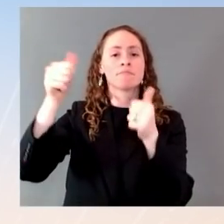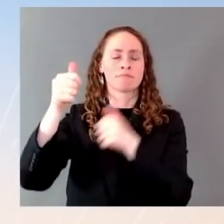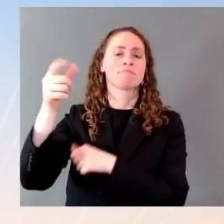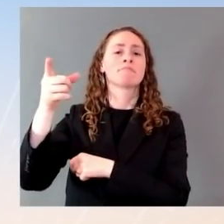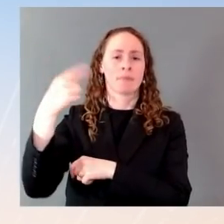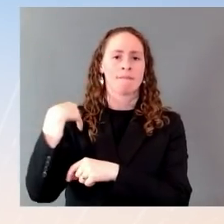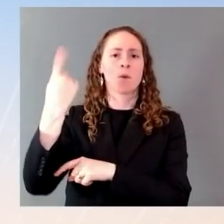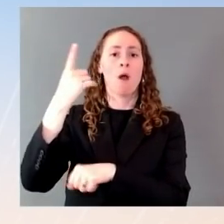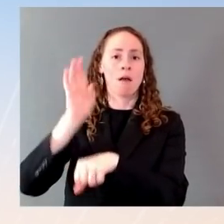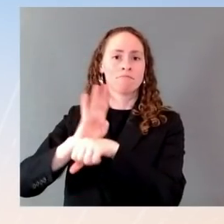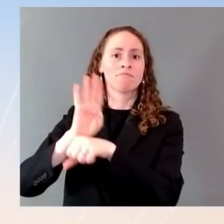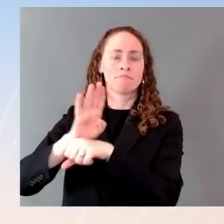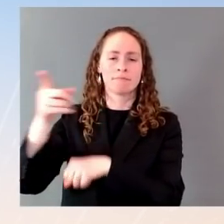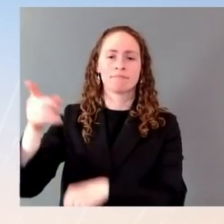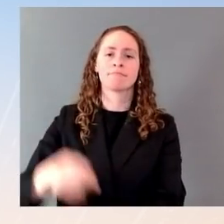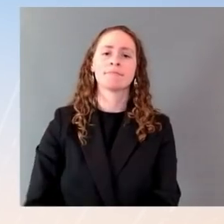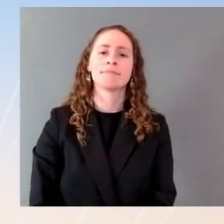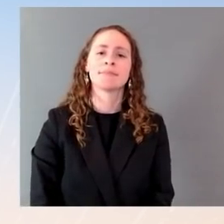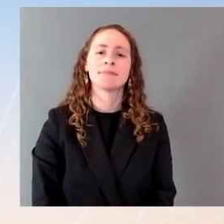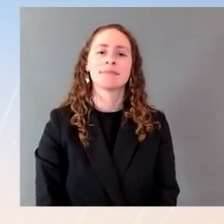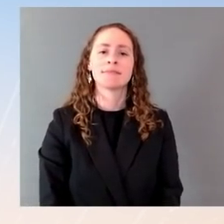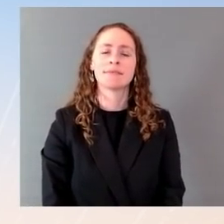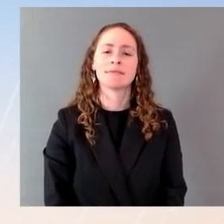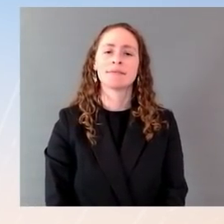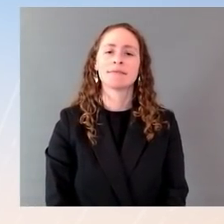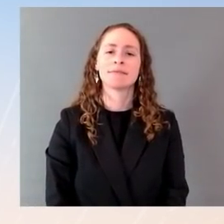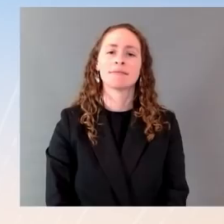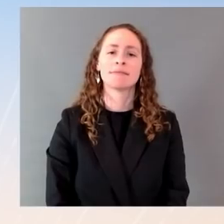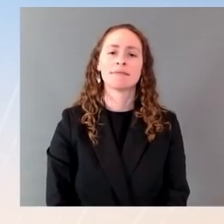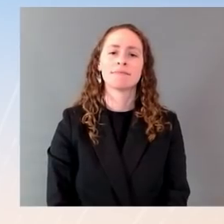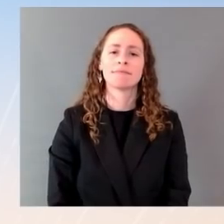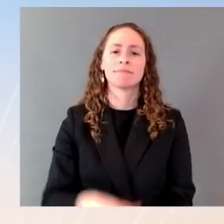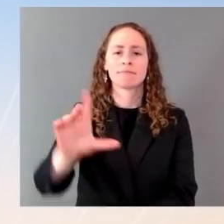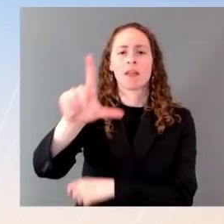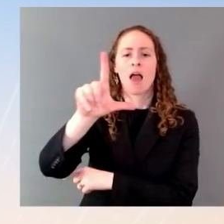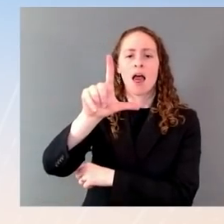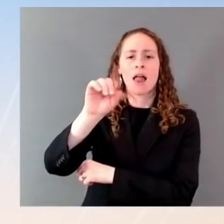and are well on their way to be able to maintain operations. So, I would just note, of course,